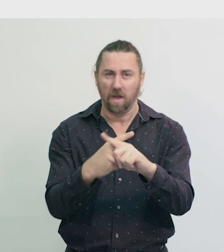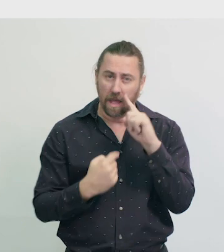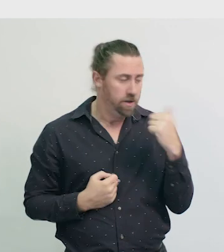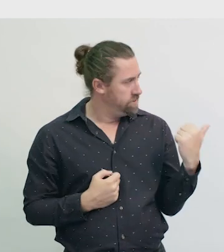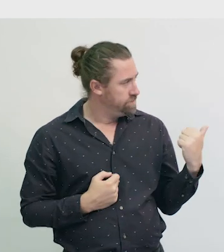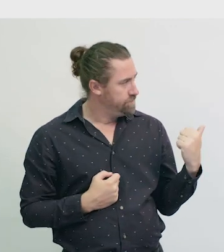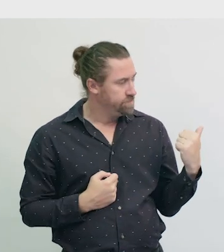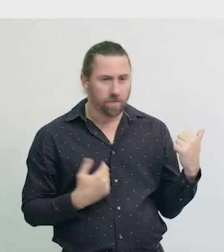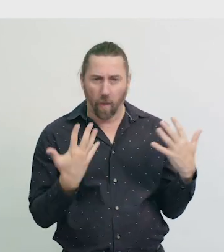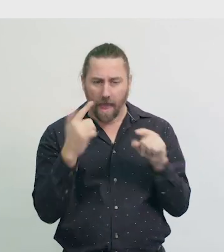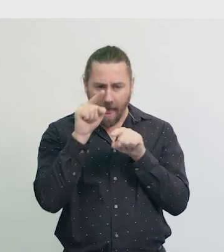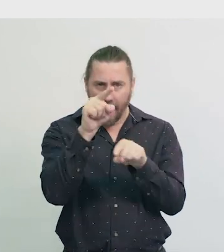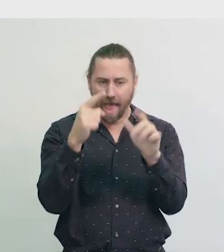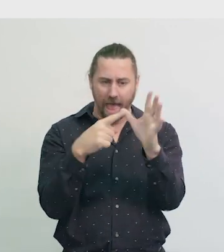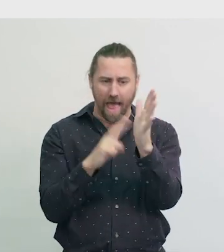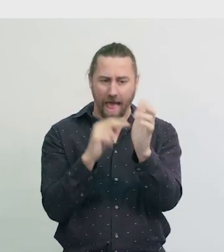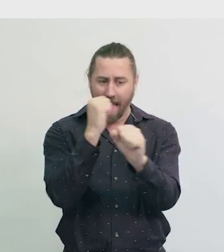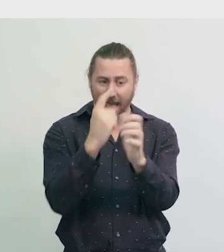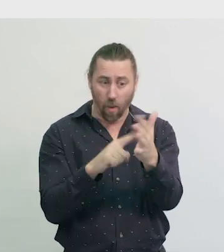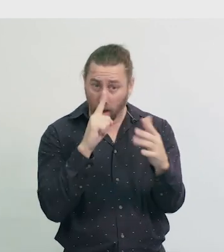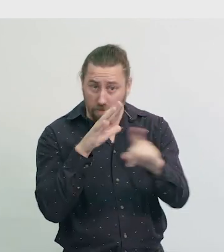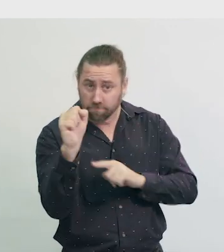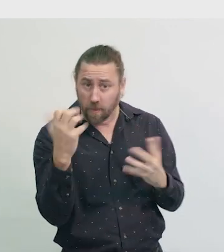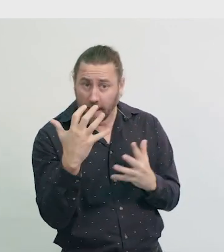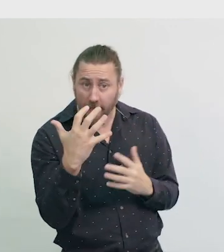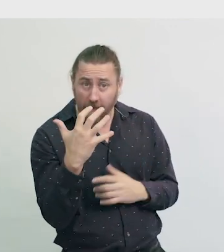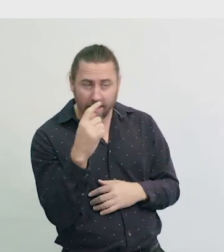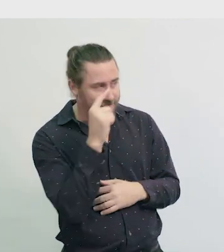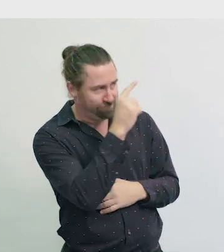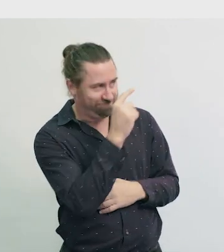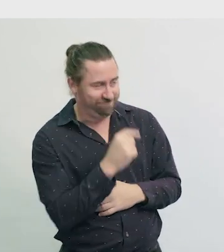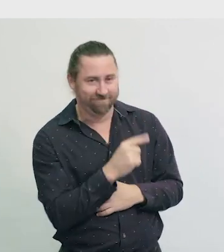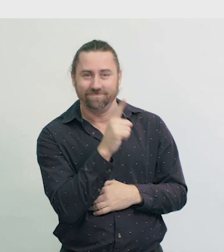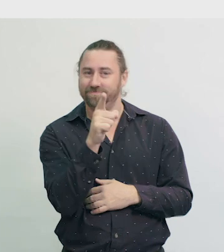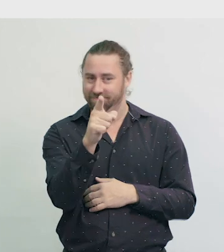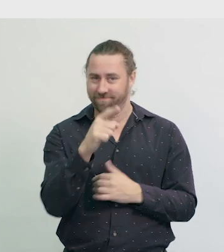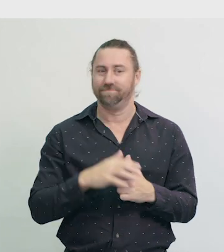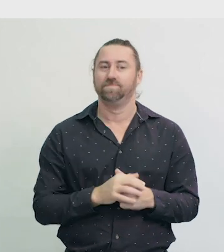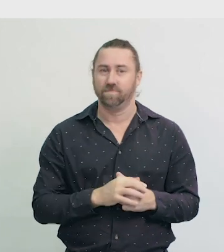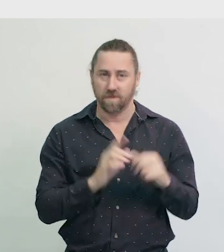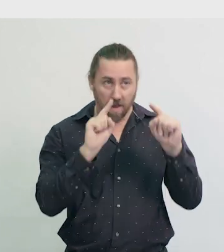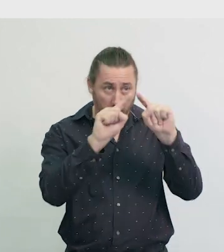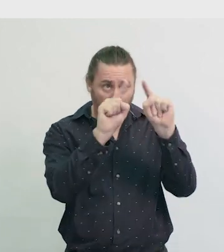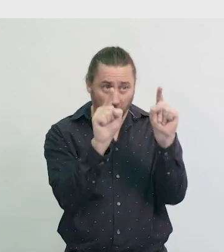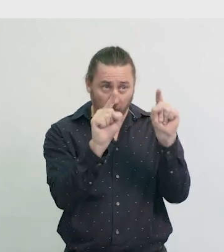Can you see where the vertically opposite angles occur? That's correct. The angle formed between the blades